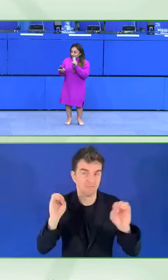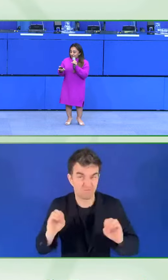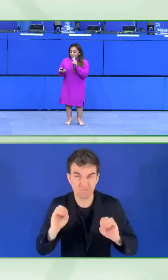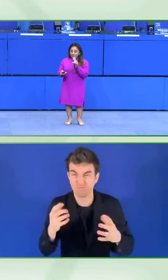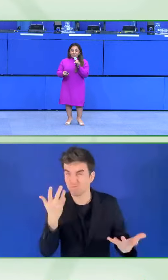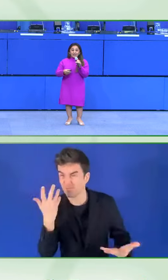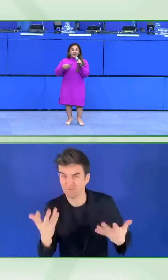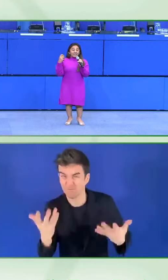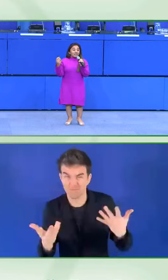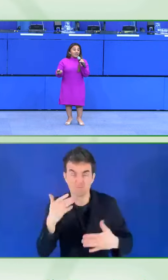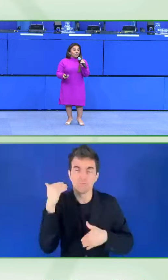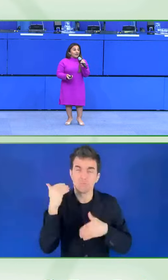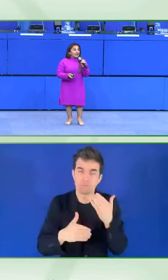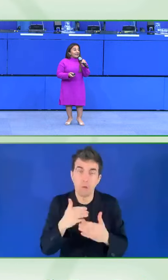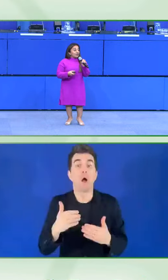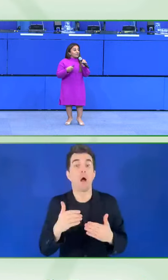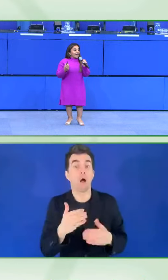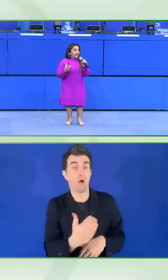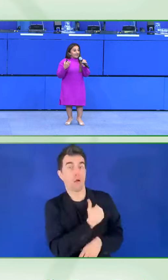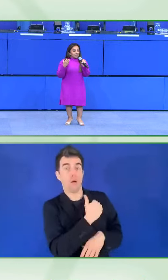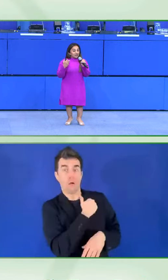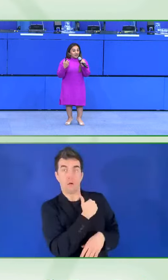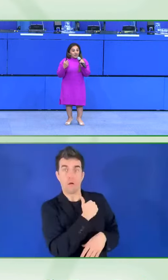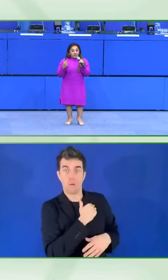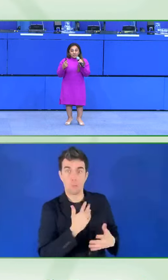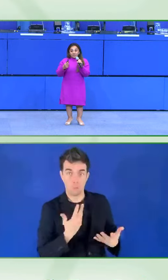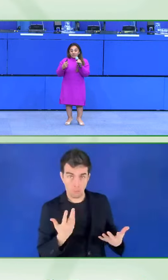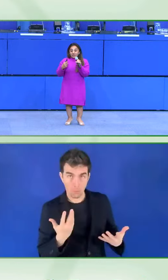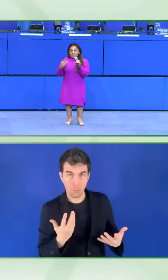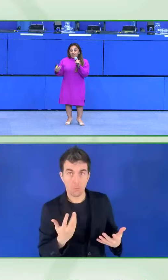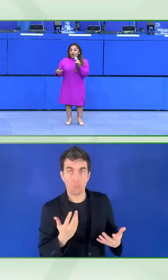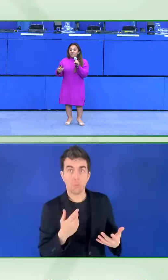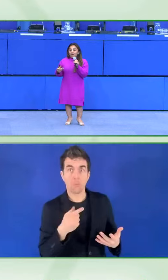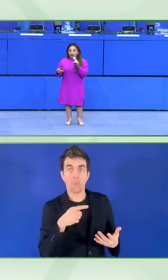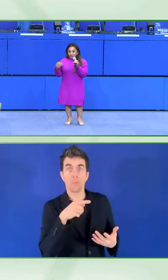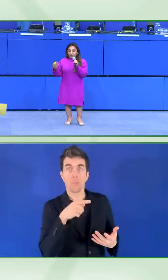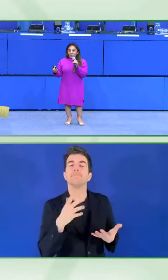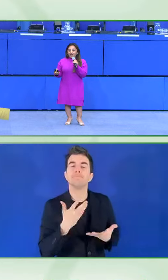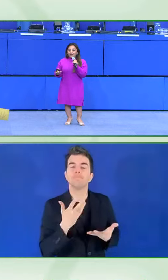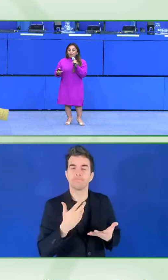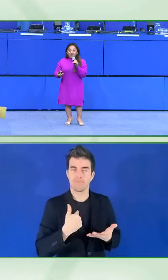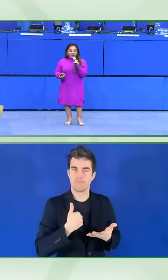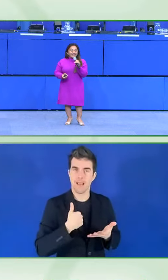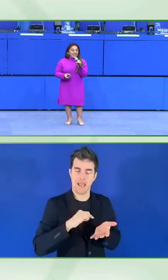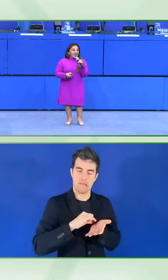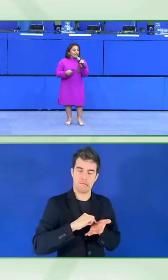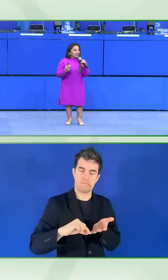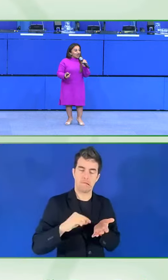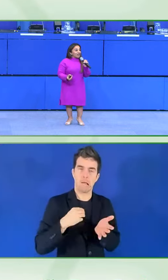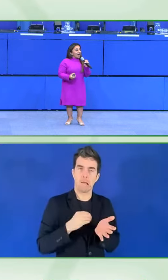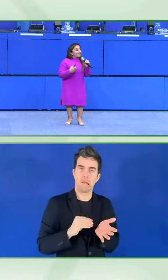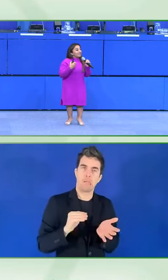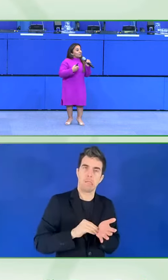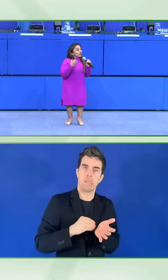It has been published for a month now, it is called No Horn Unicorn, and this was my